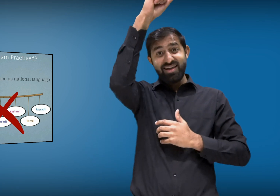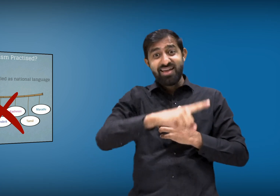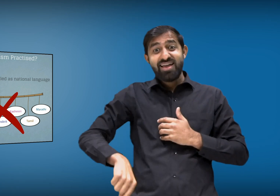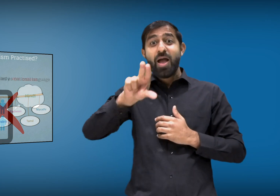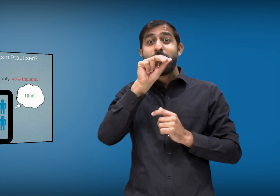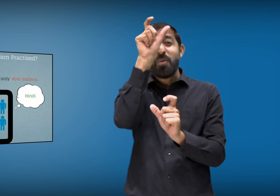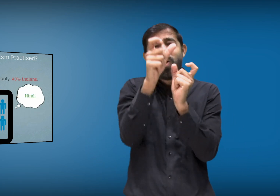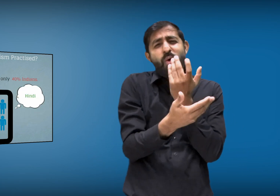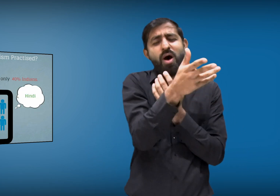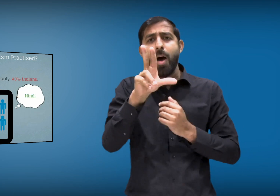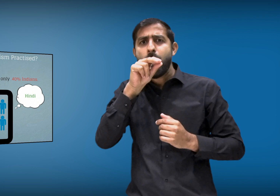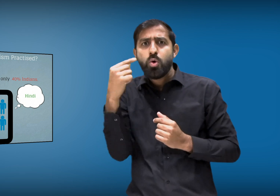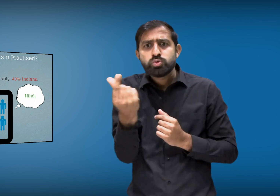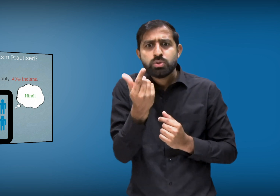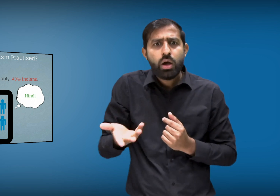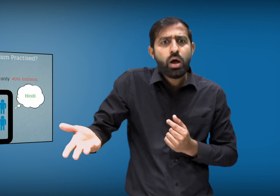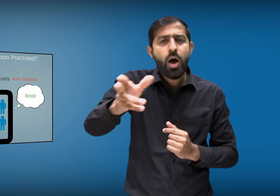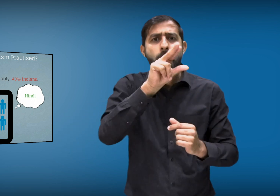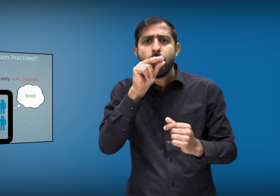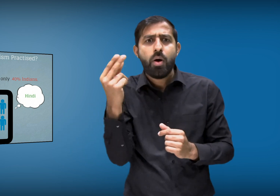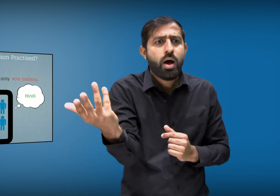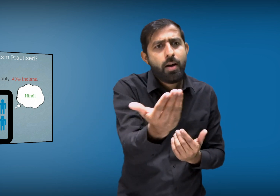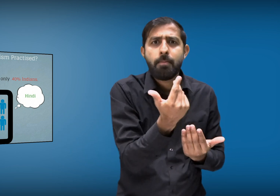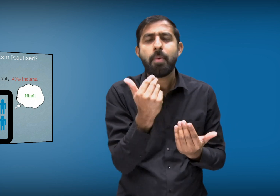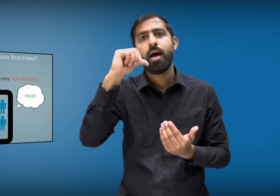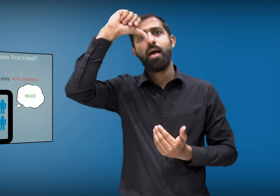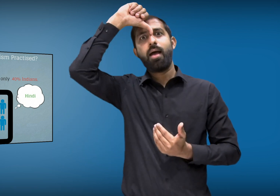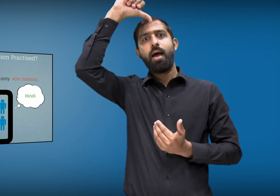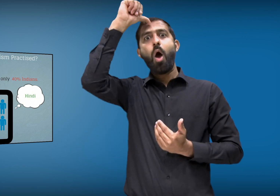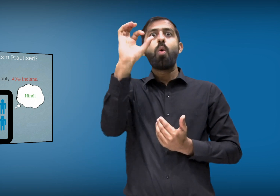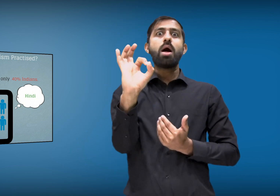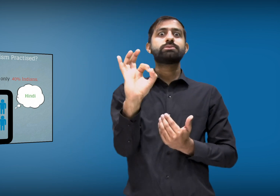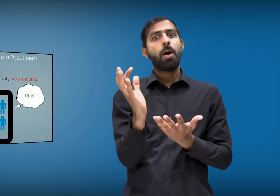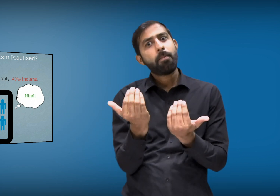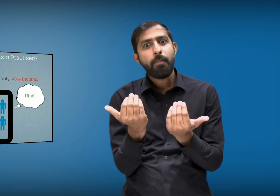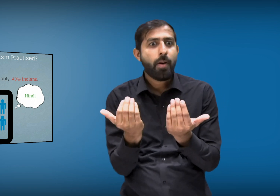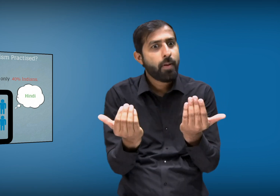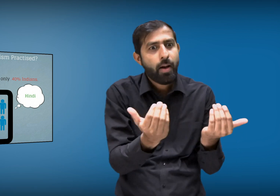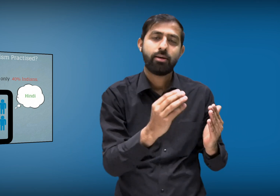In India one language that was largely used across the states was Hindi .It was then